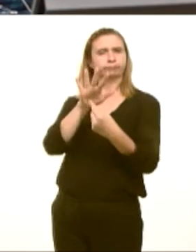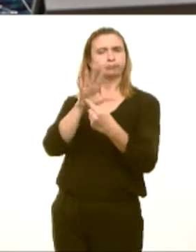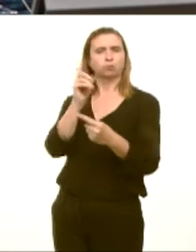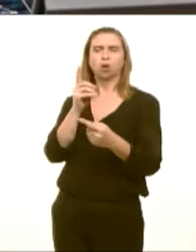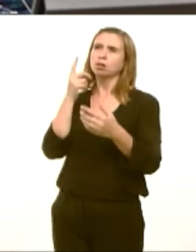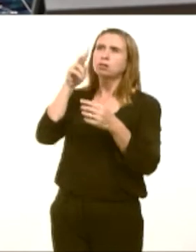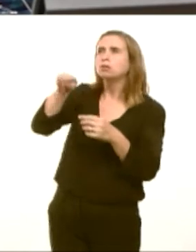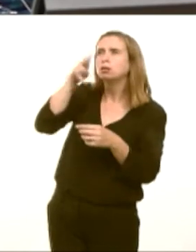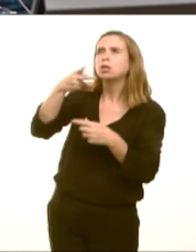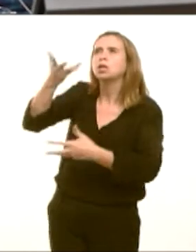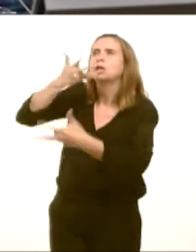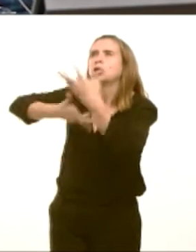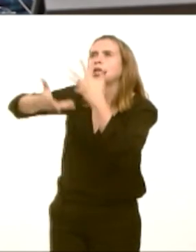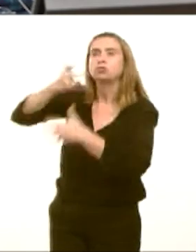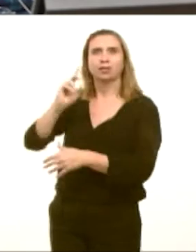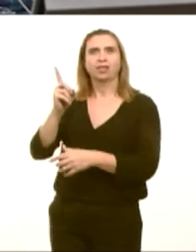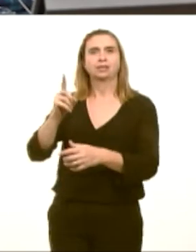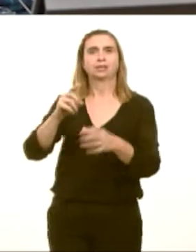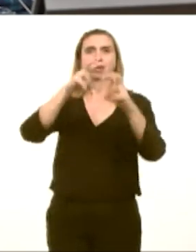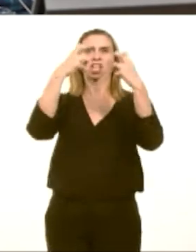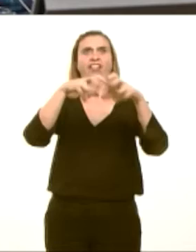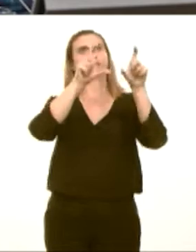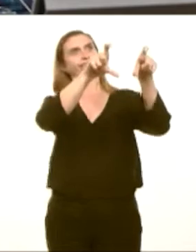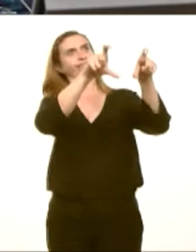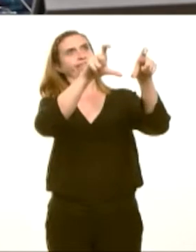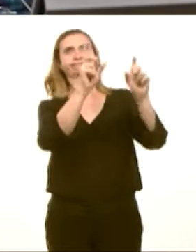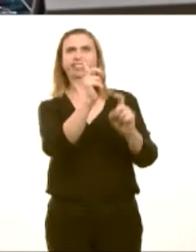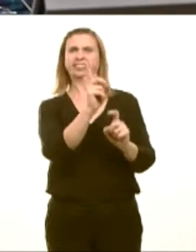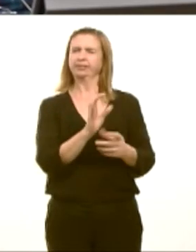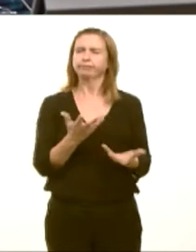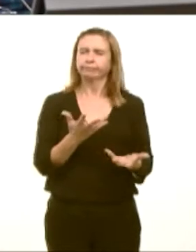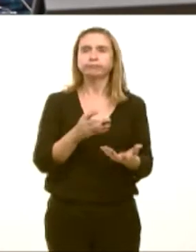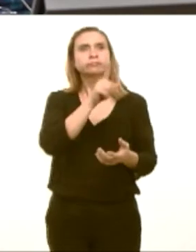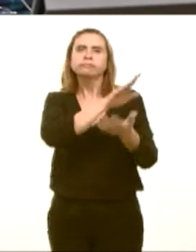When I went to Harlech castle, back in July, I was impressed by what was being done there